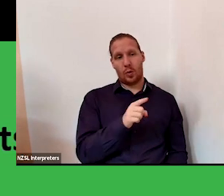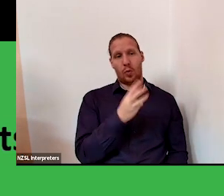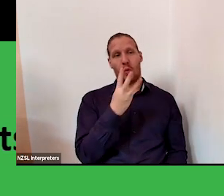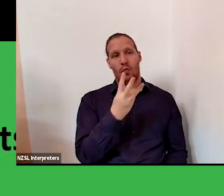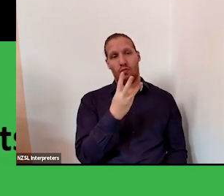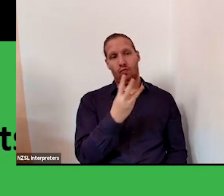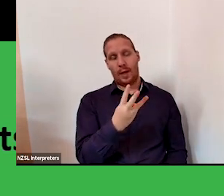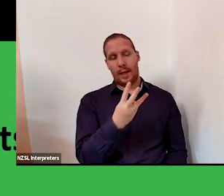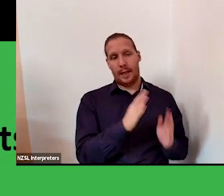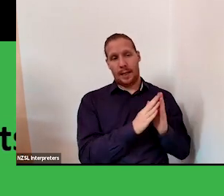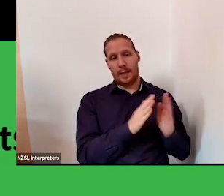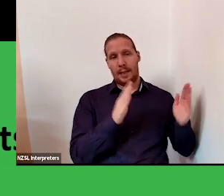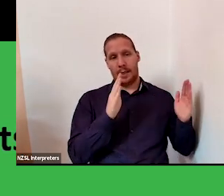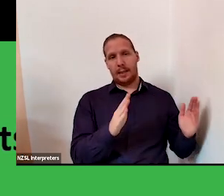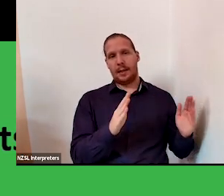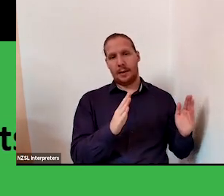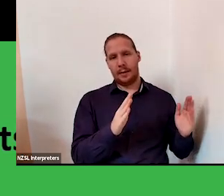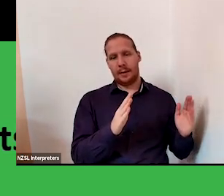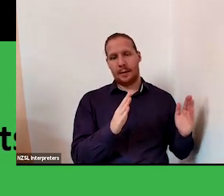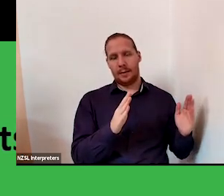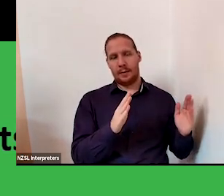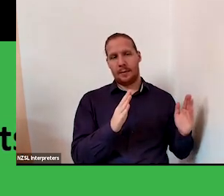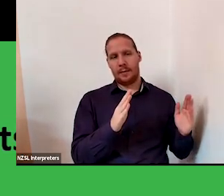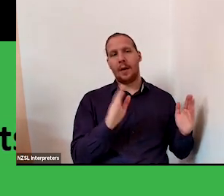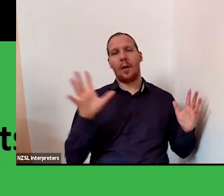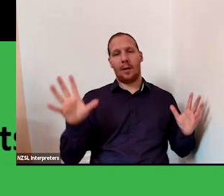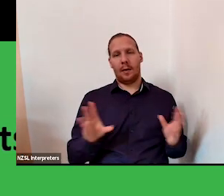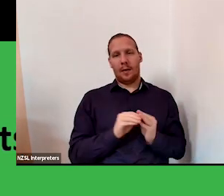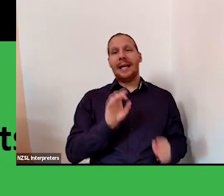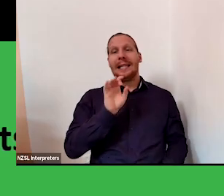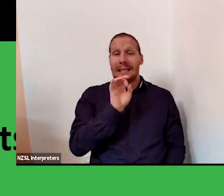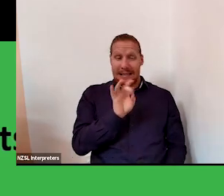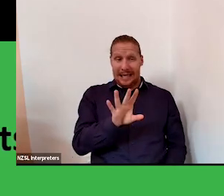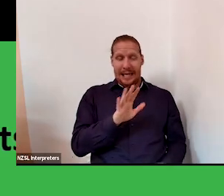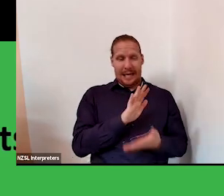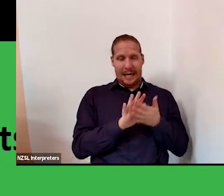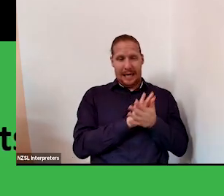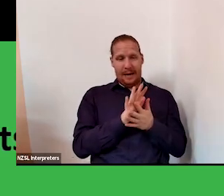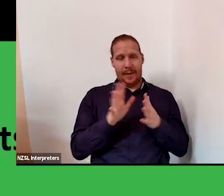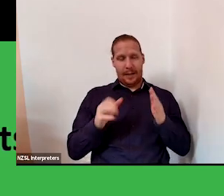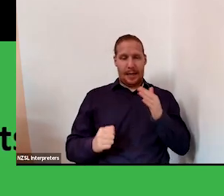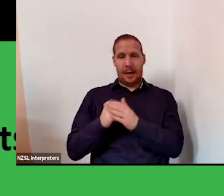all ten items within some degree at Depression school that ranged from 0 to 30, with high scores indicating greater depression symptoms.